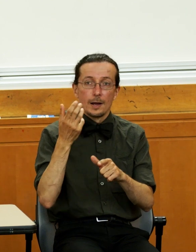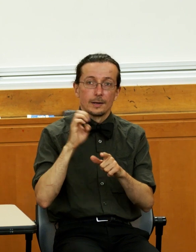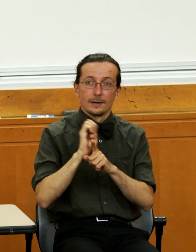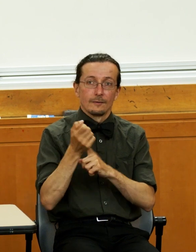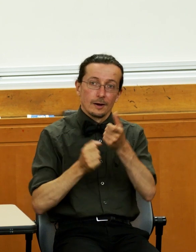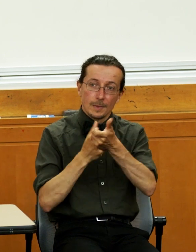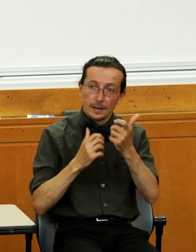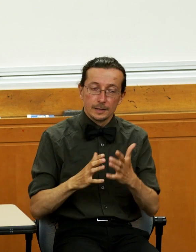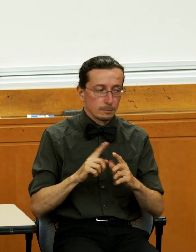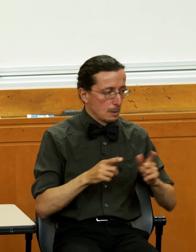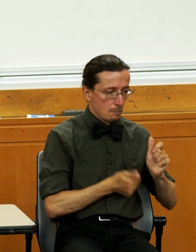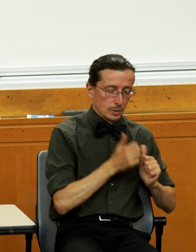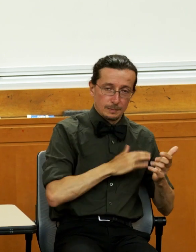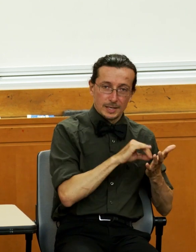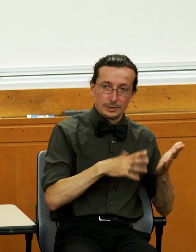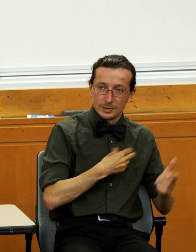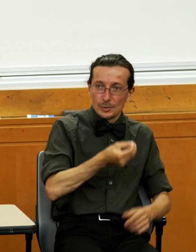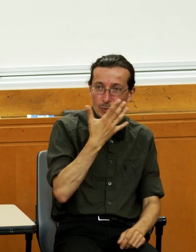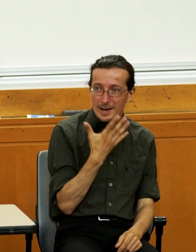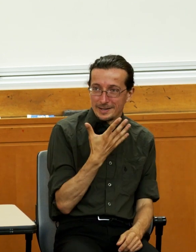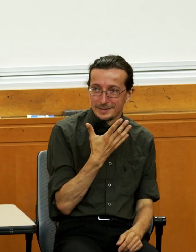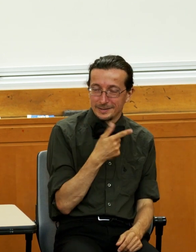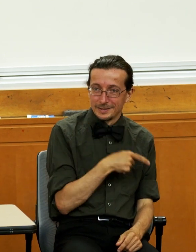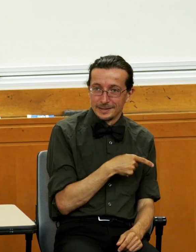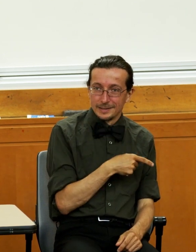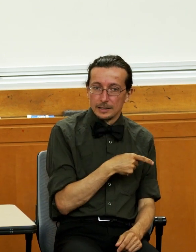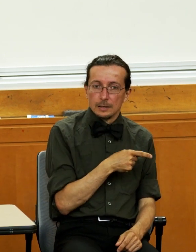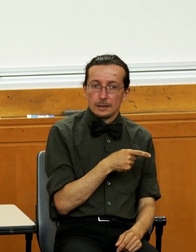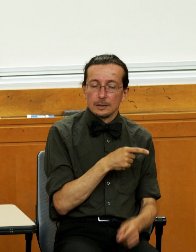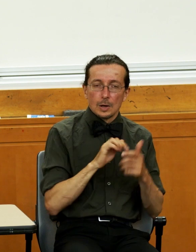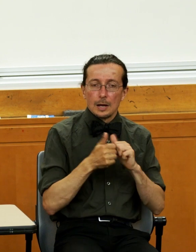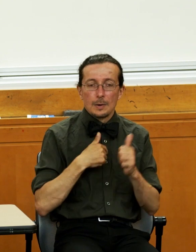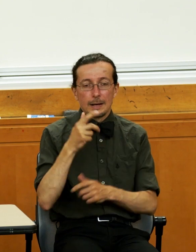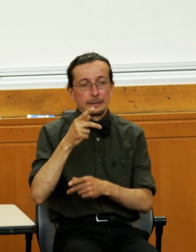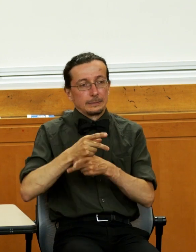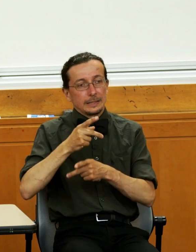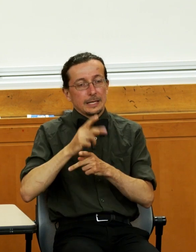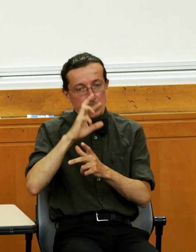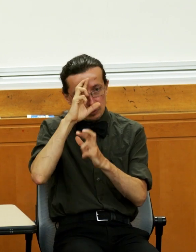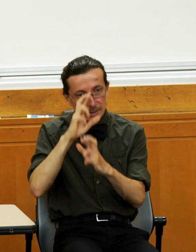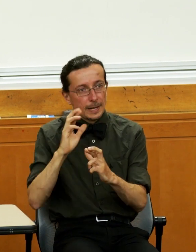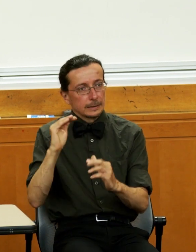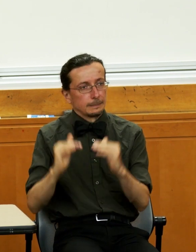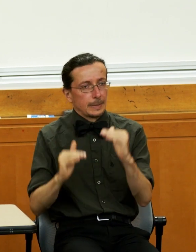into the space. How do I make sure I maintain that same respect, that same balance? And I was having